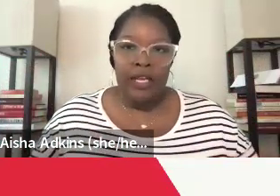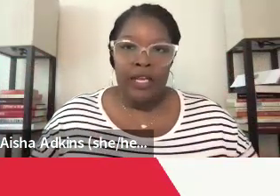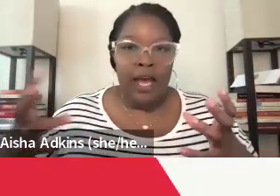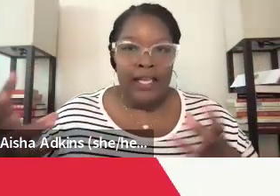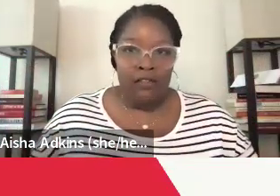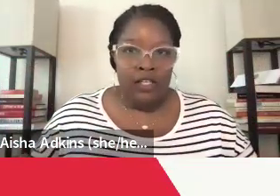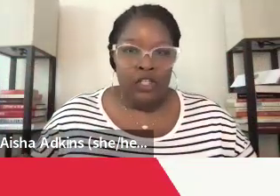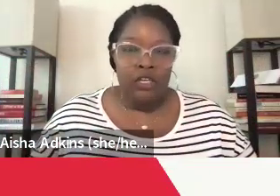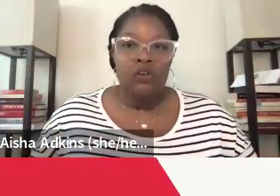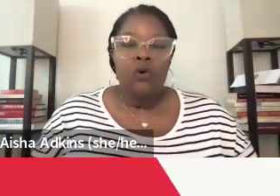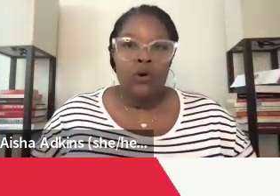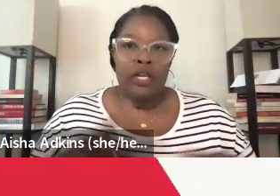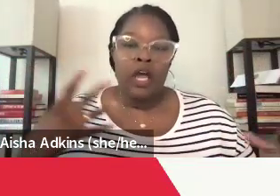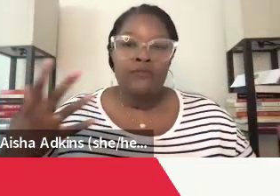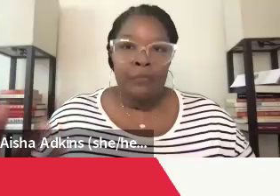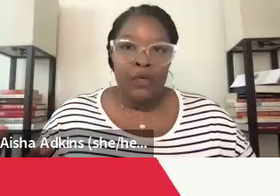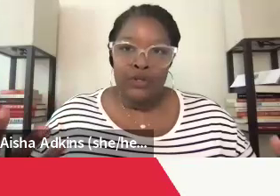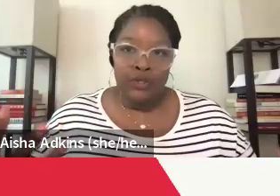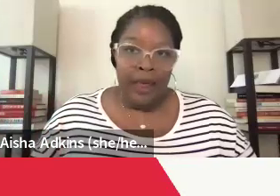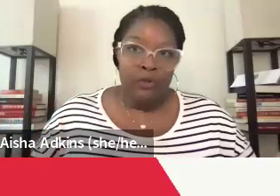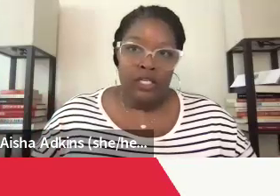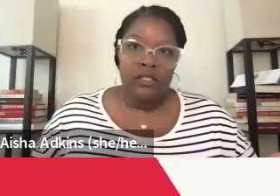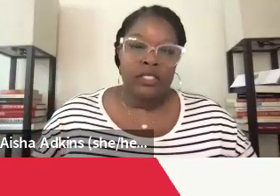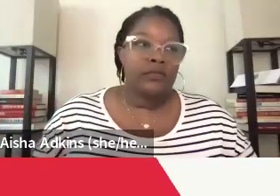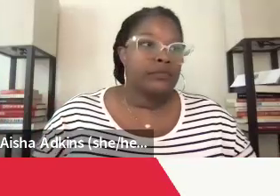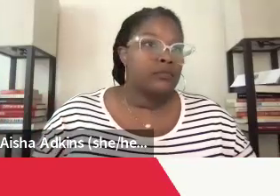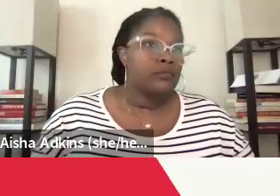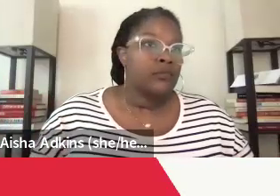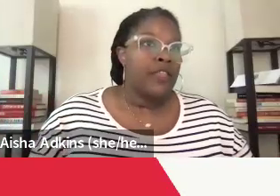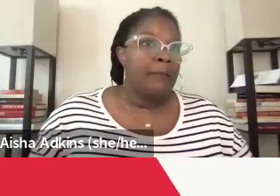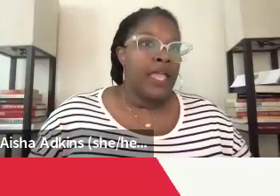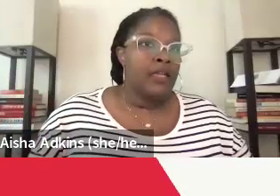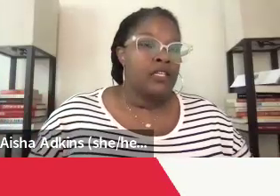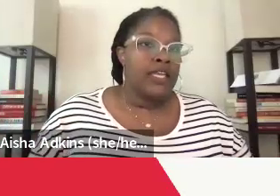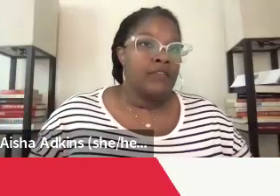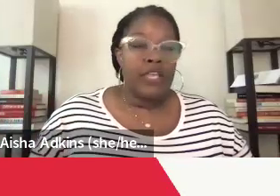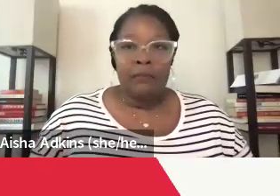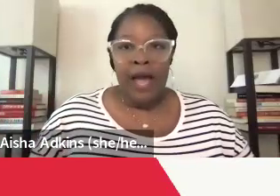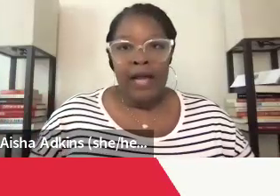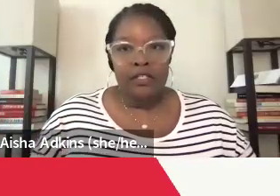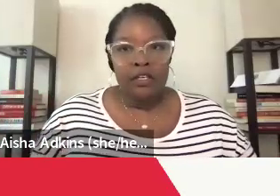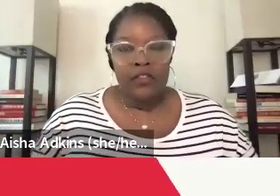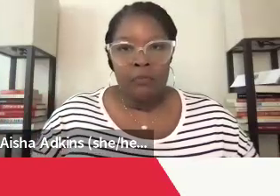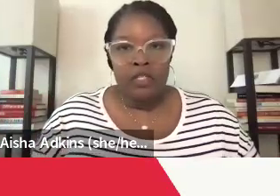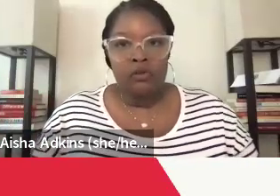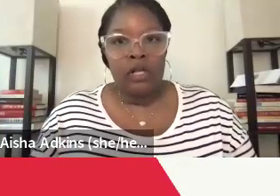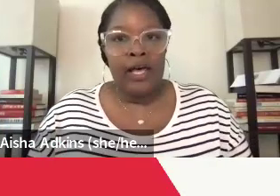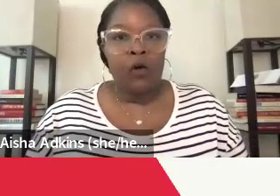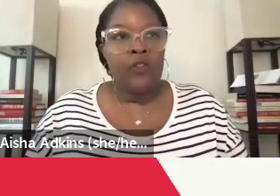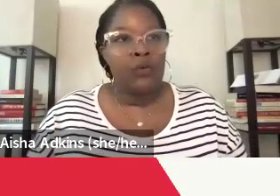than in isolation or in unfamiliar surroundings that may negatively impact their mental health and